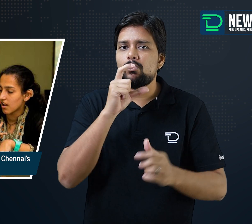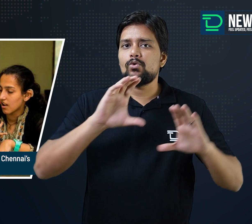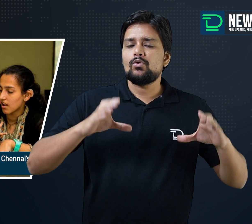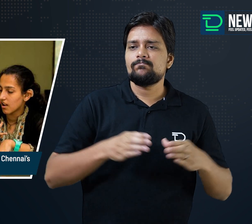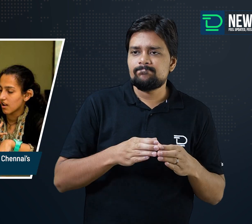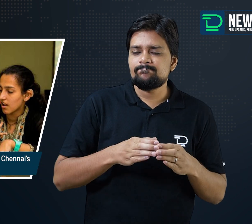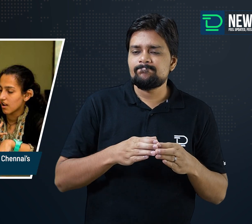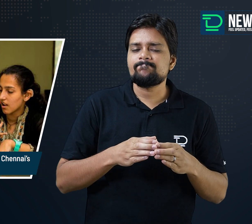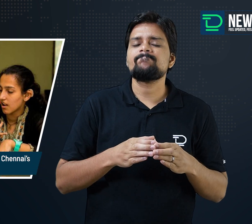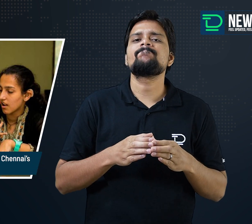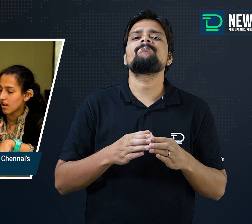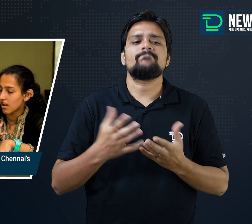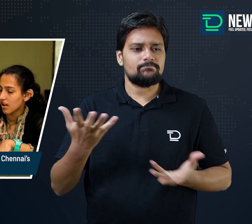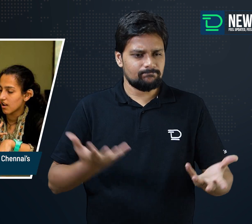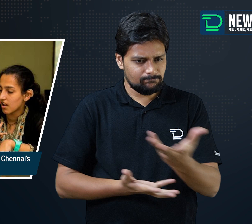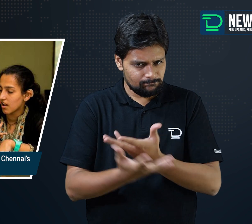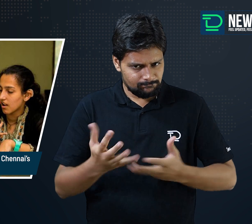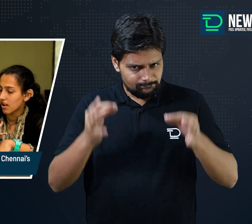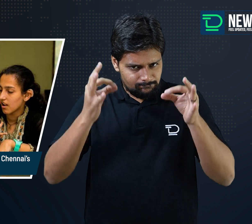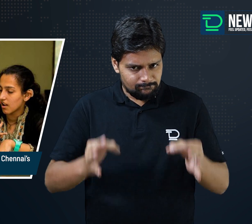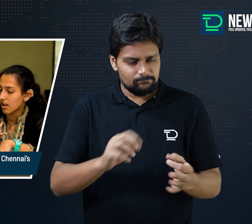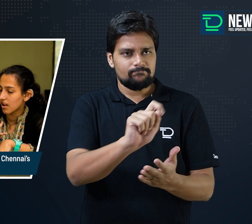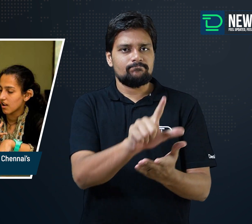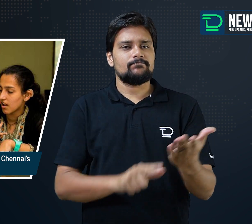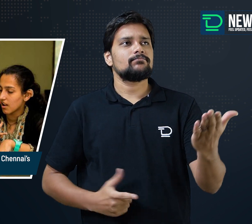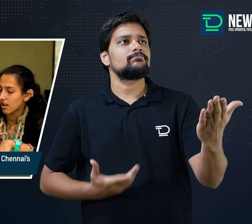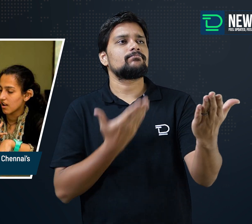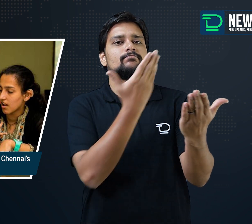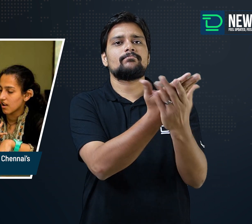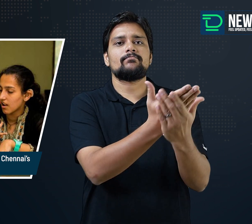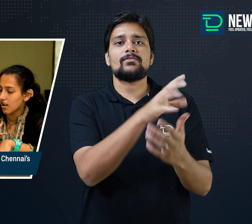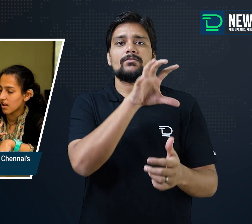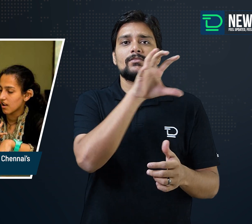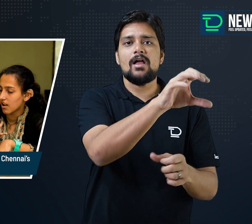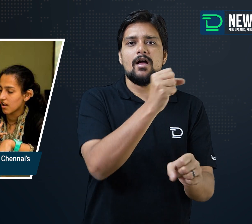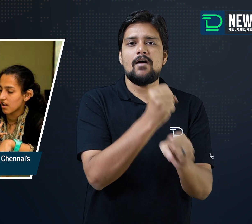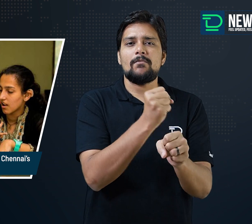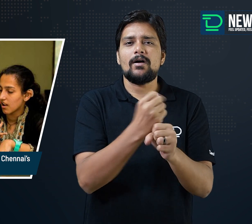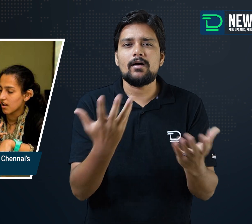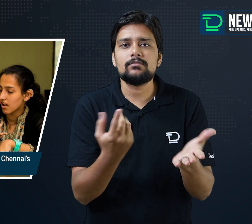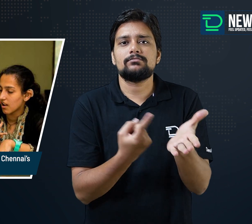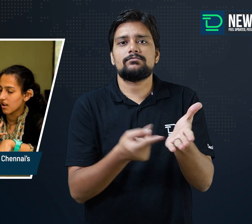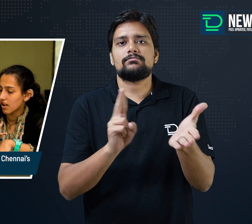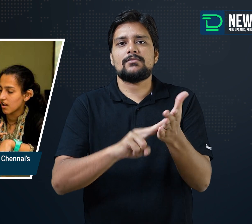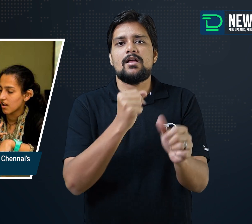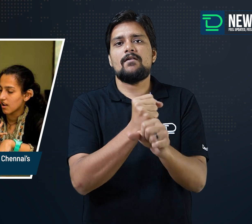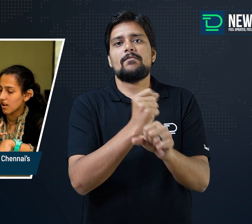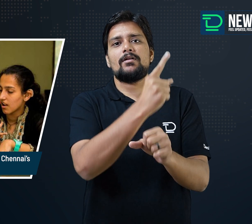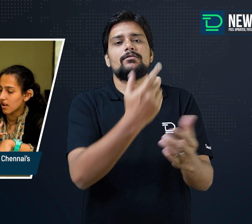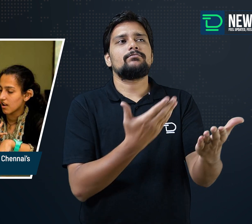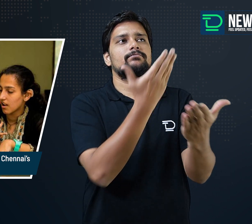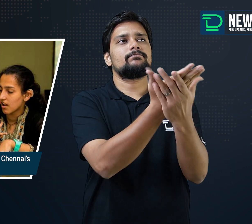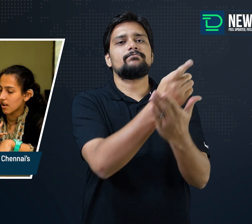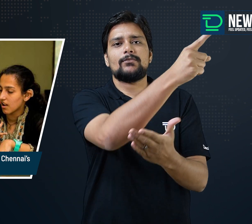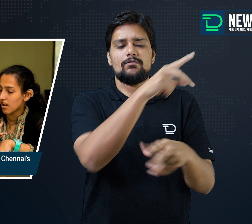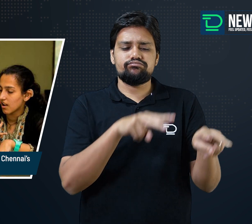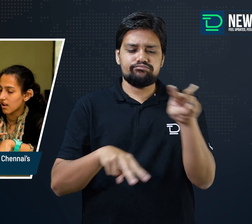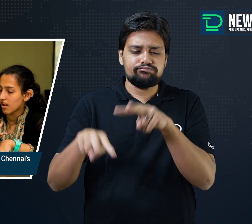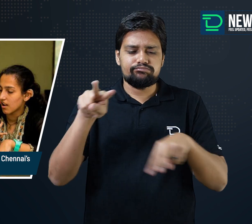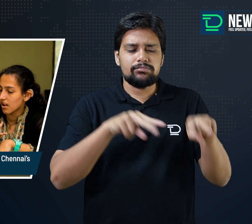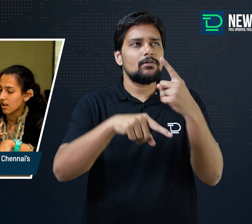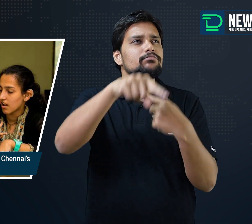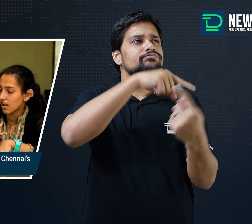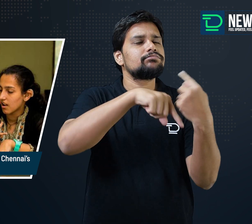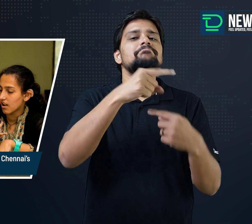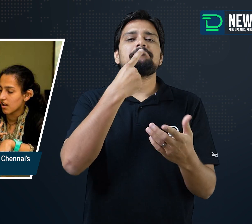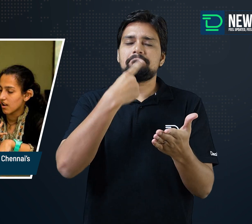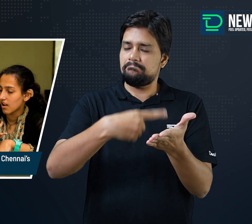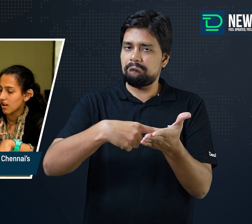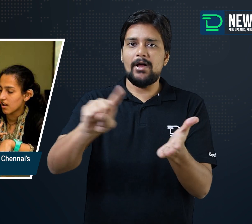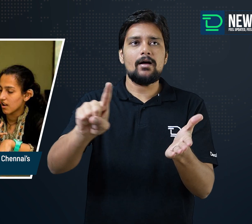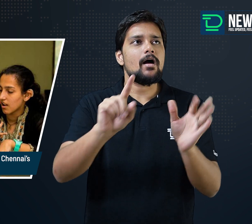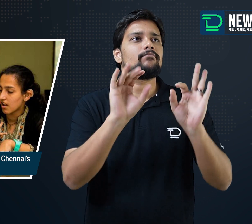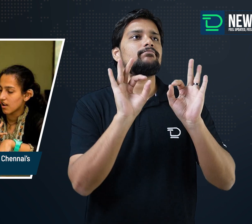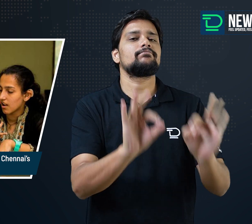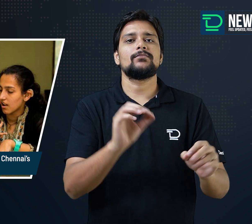Subsequently, the college approached the State government and got the sanction.